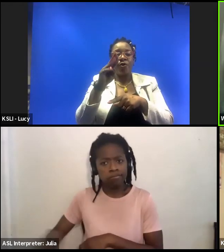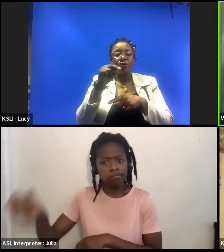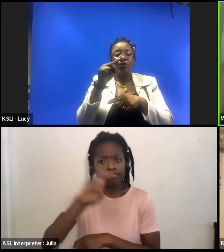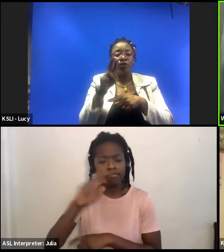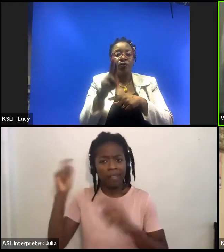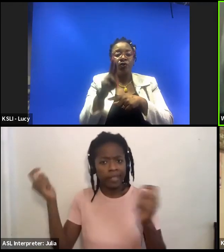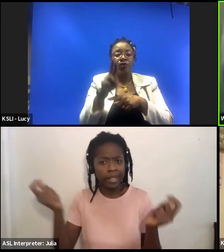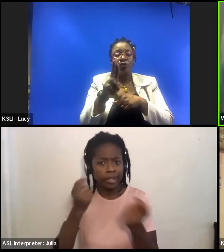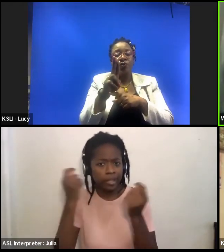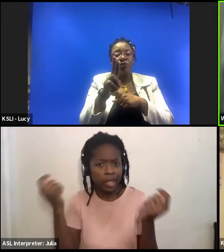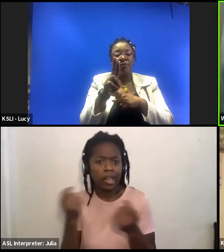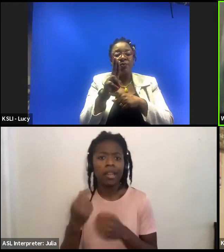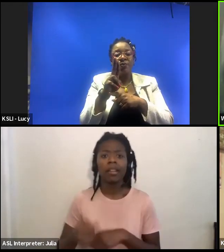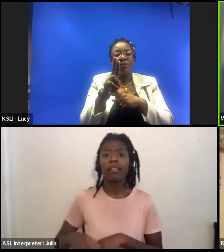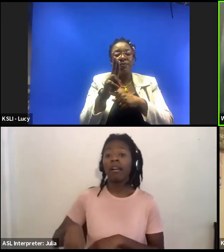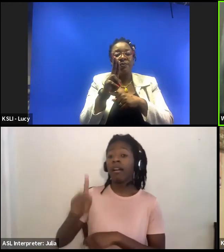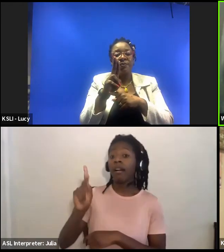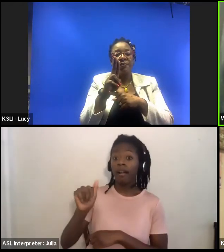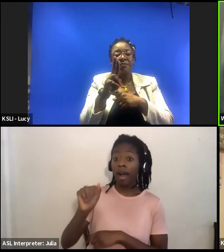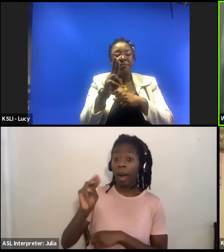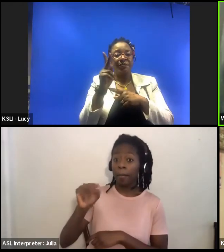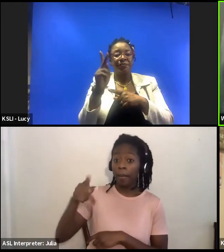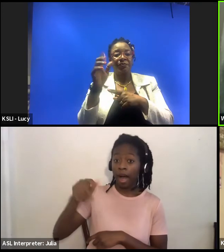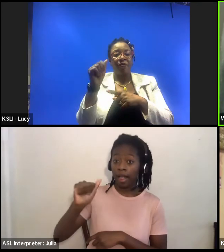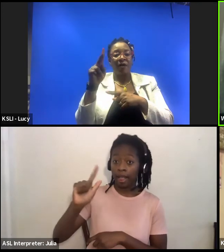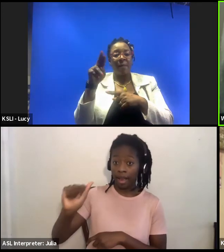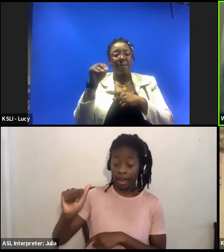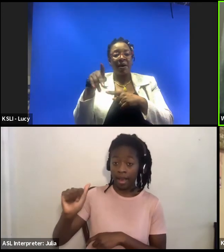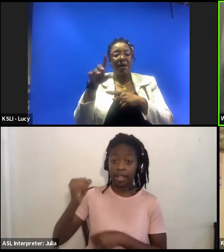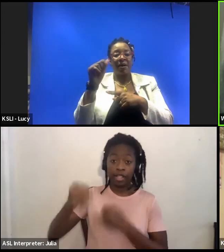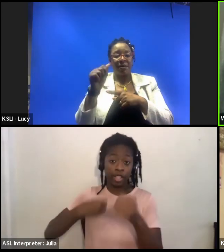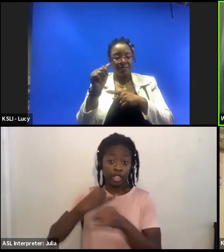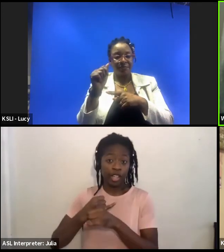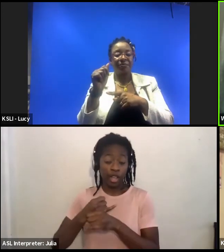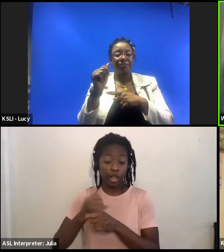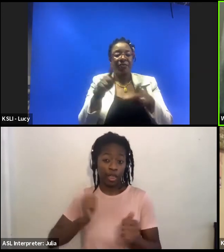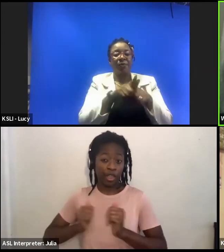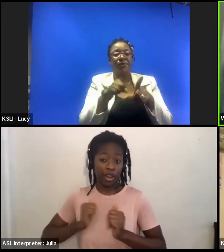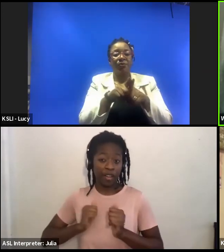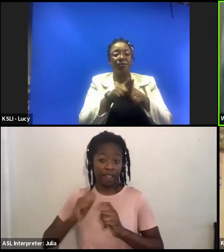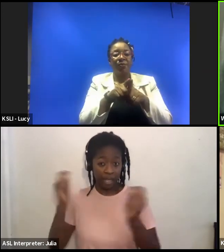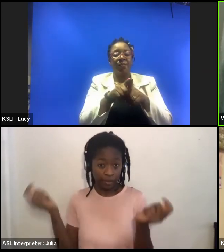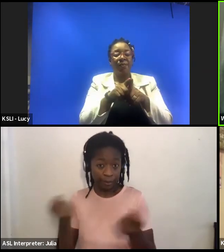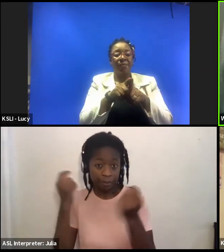the Kampala International Theater Festival. And after that, we started doing it in Kenya more